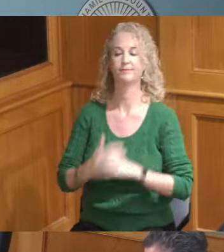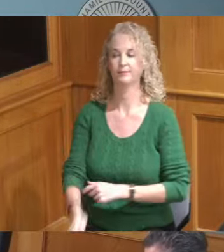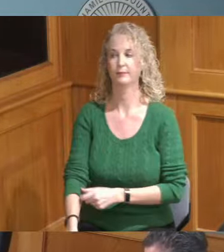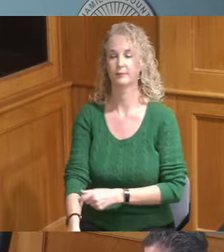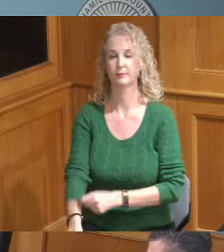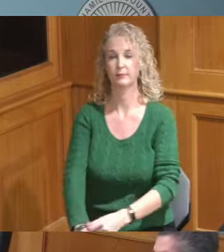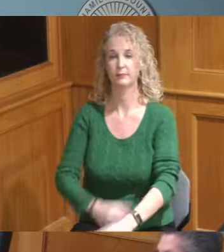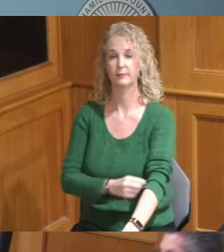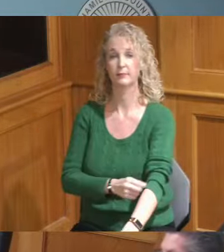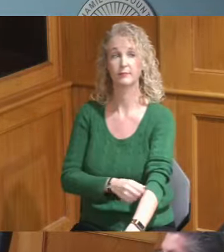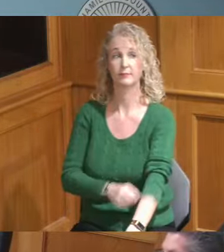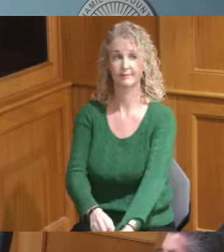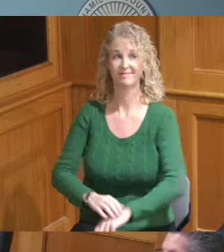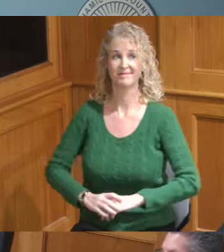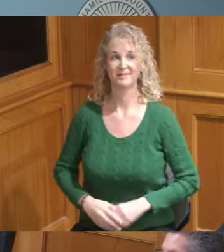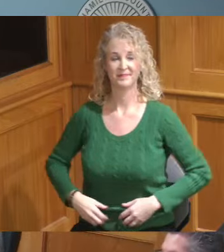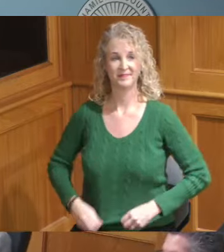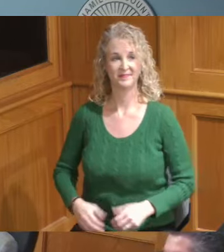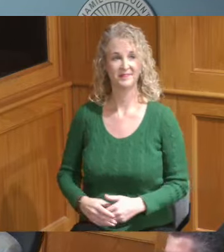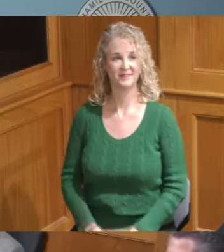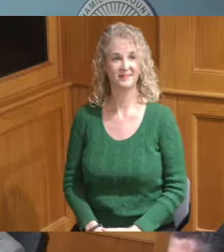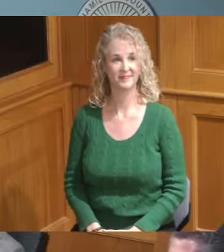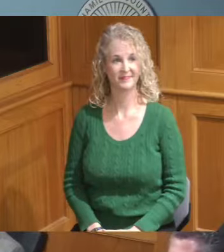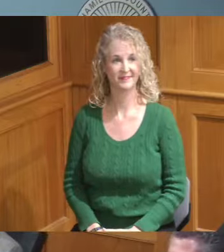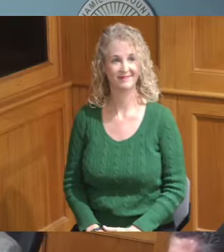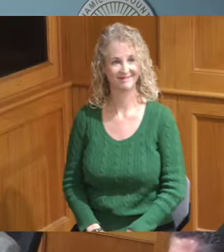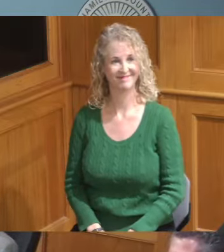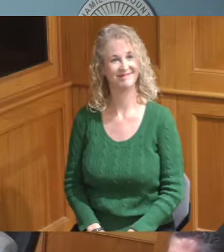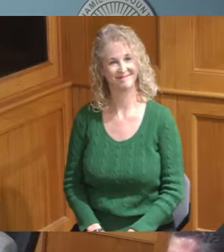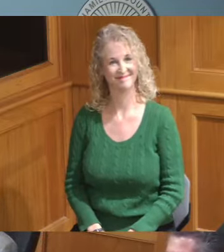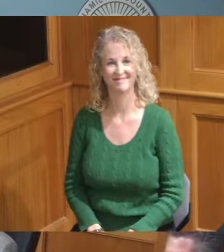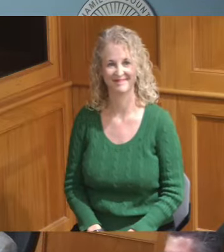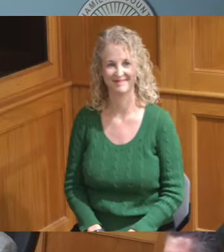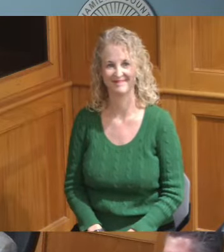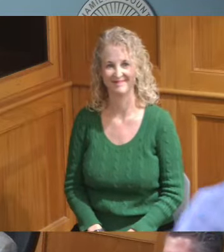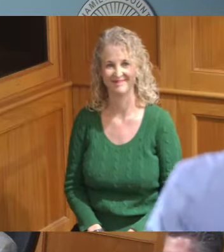All right. We're going to move on. let's go to the Engineers items, items two and three.